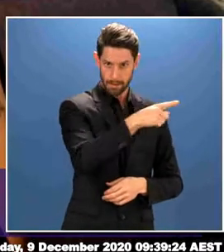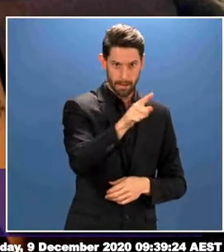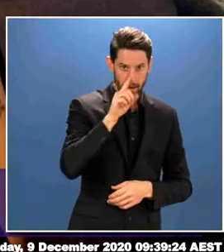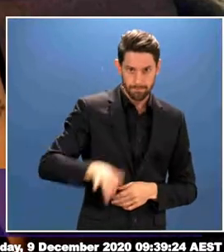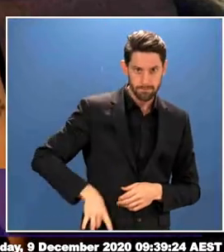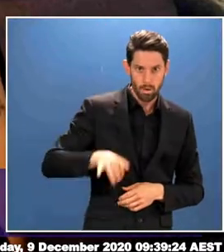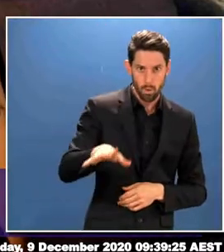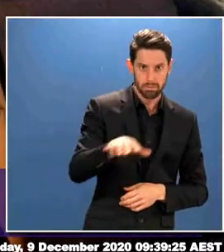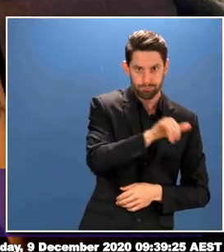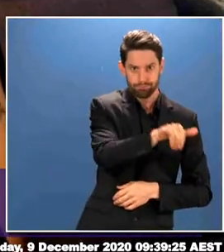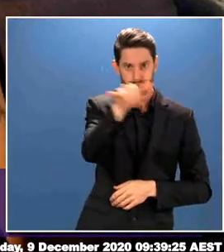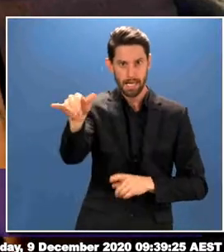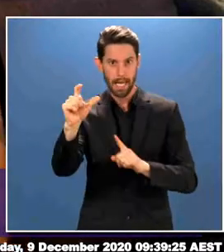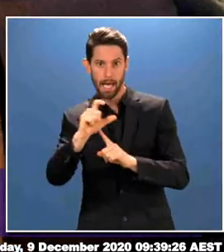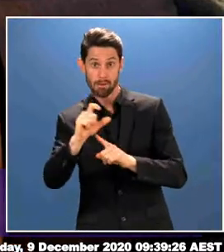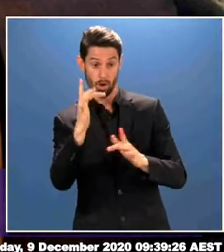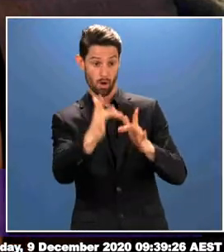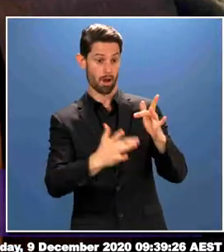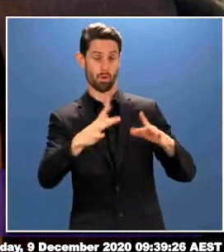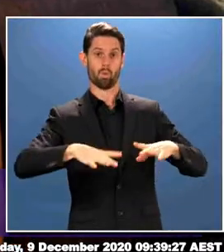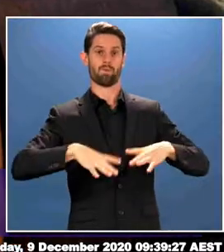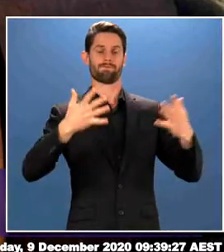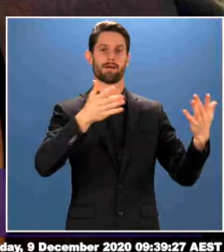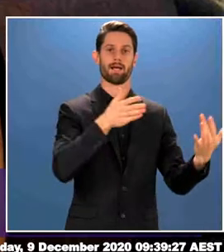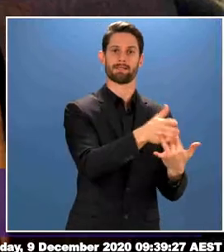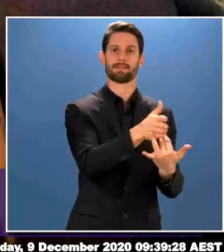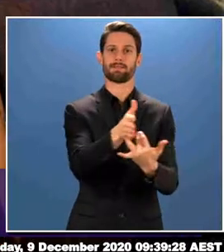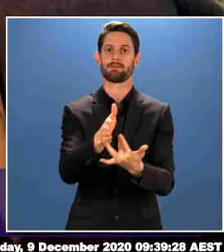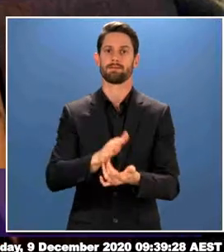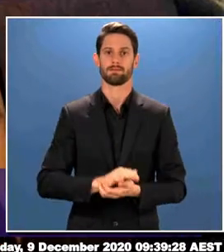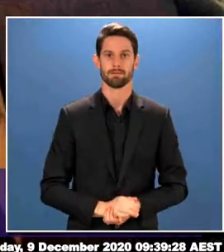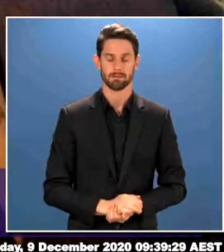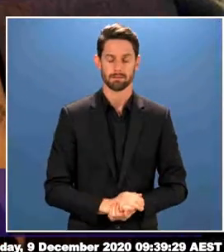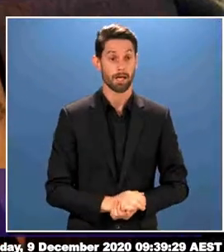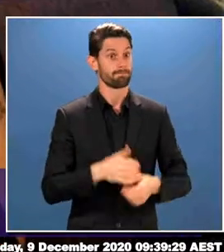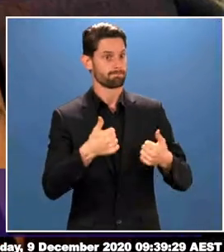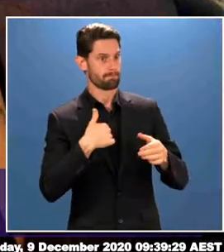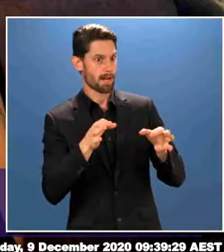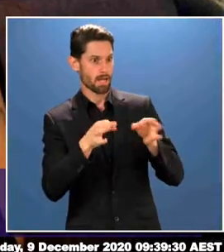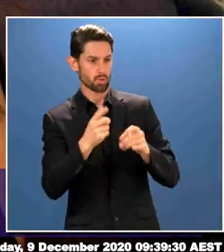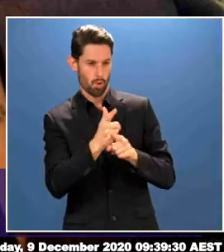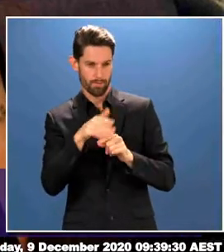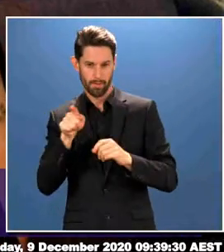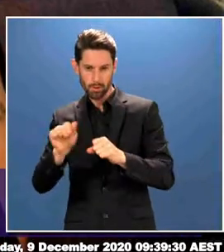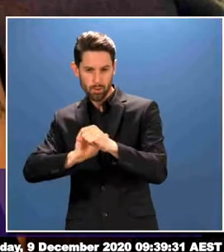We will touch on the aspects of learnings from COVID-19 later on in your evidence.